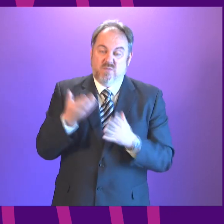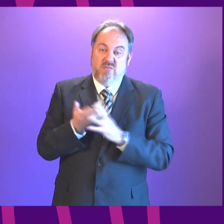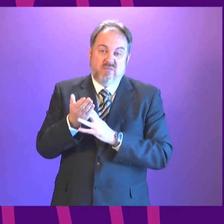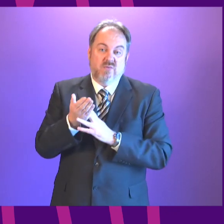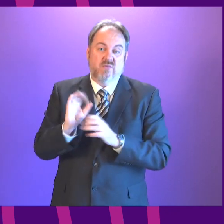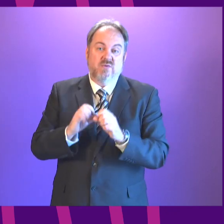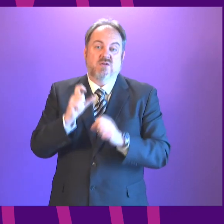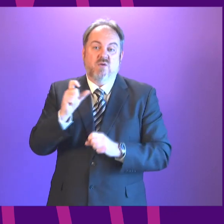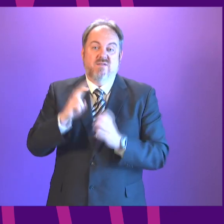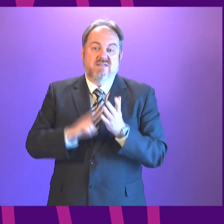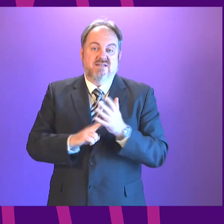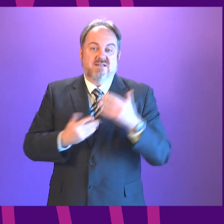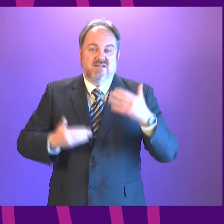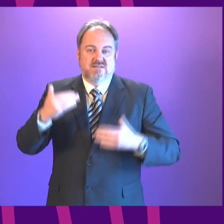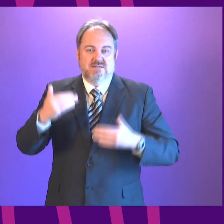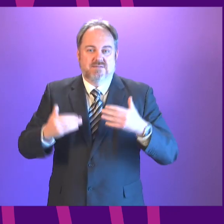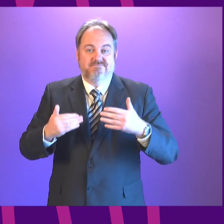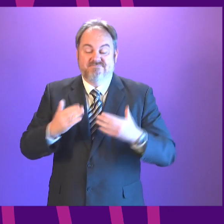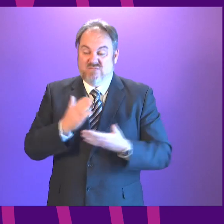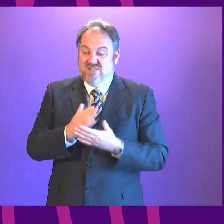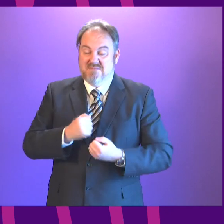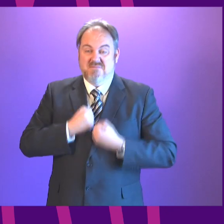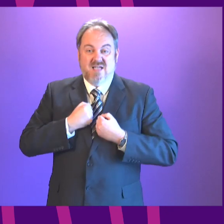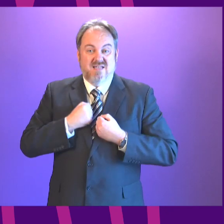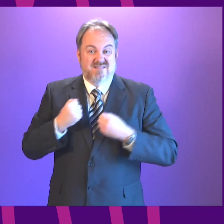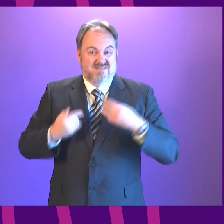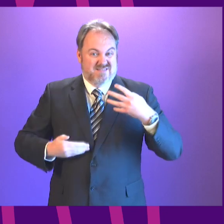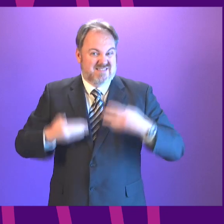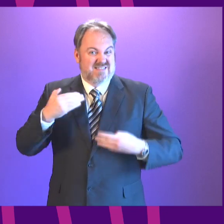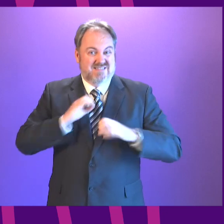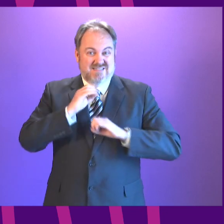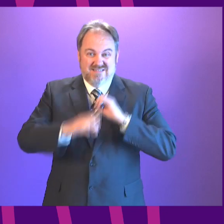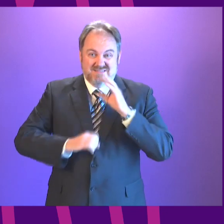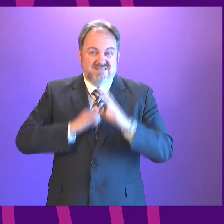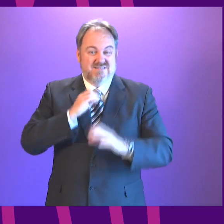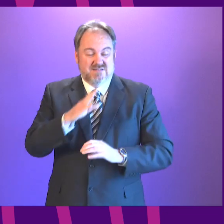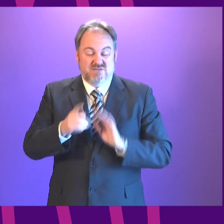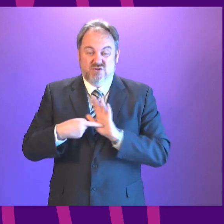Today’s statistics, like those that we have been reporting over recent weeks, underline